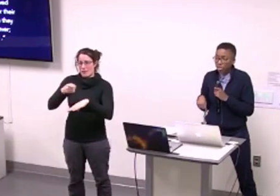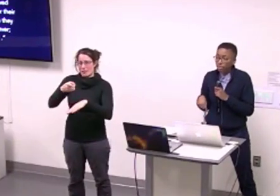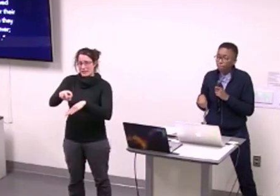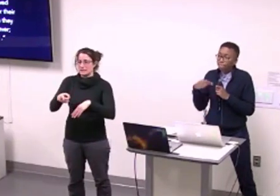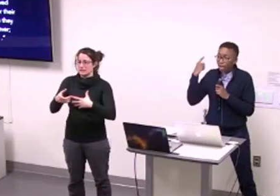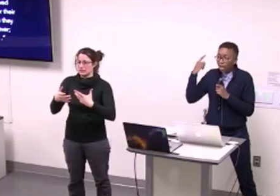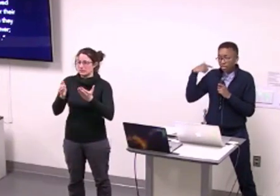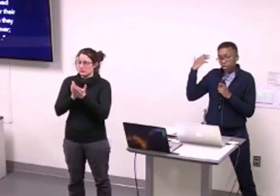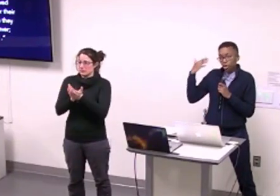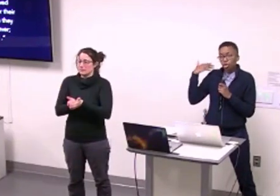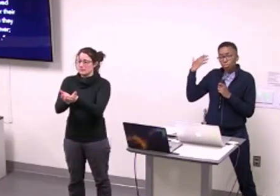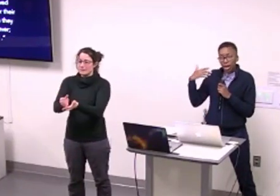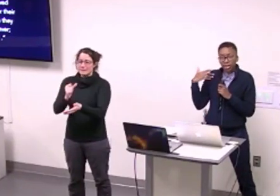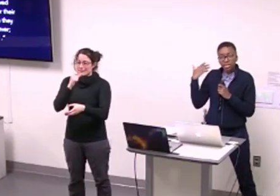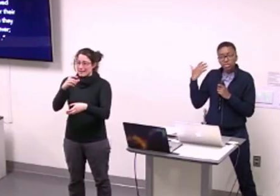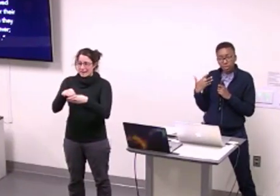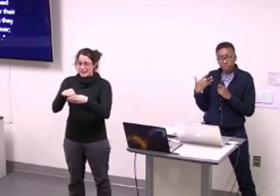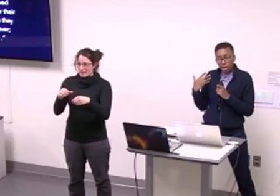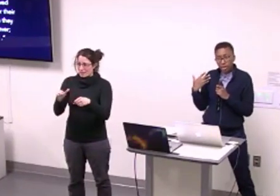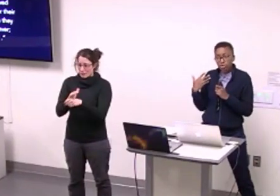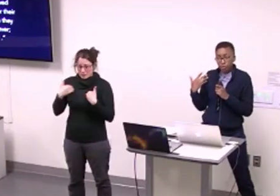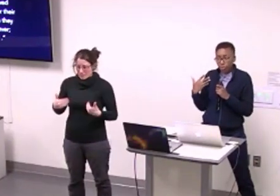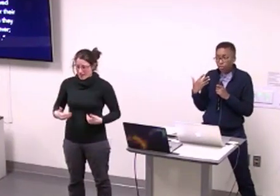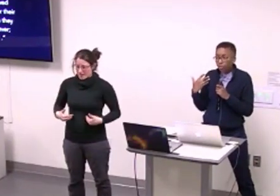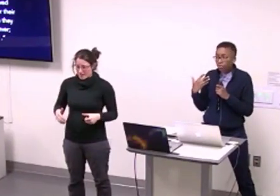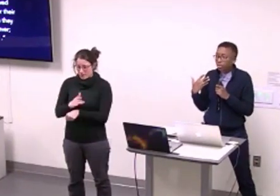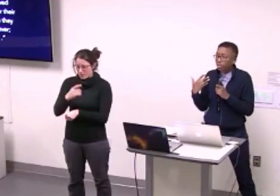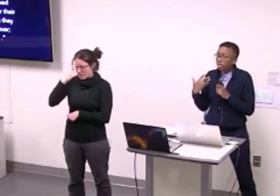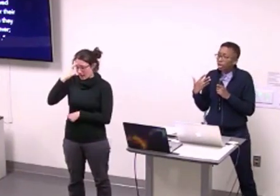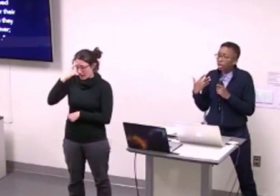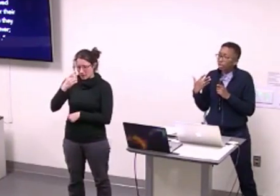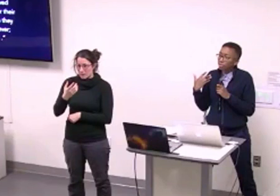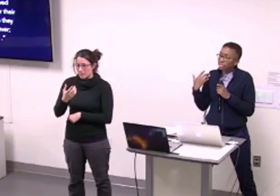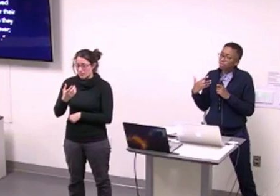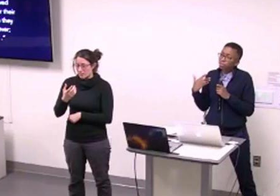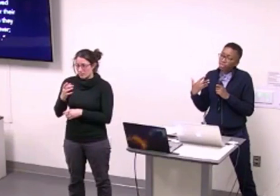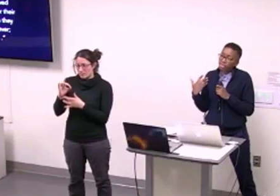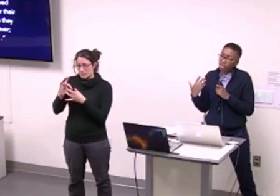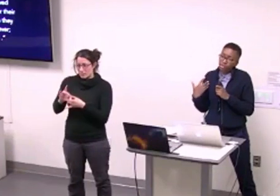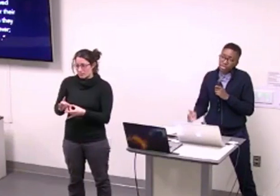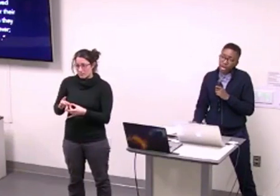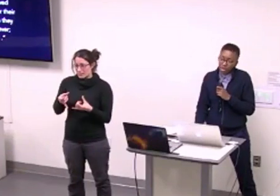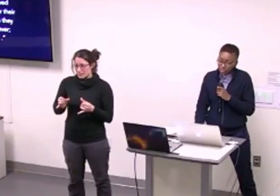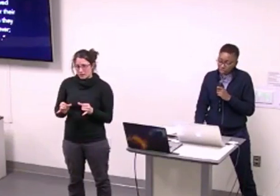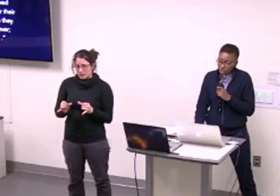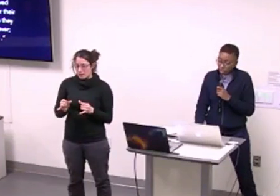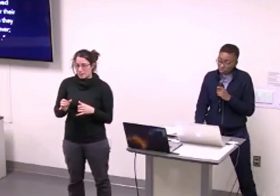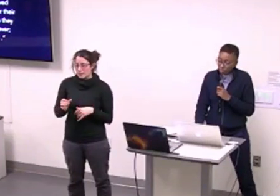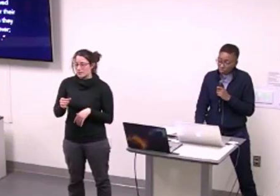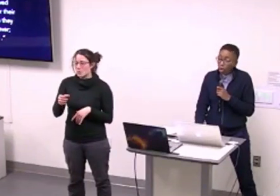not in their whole bodies or minds or both. It's important that we acknowledge all that they.